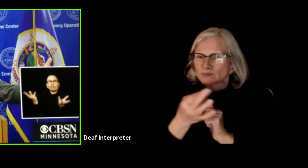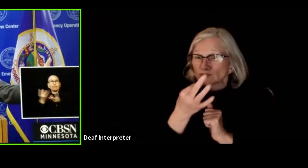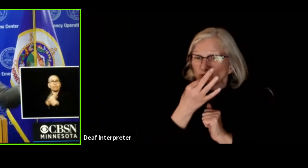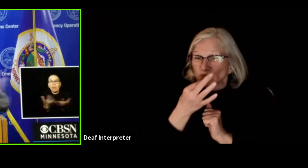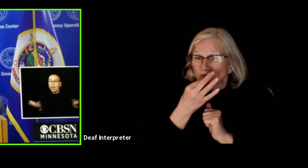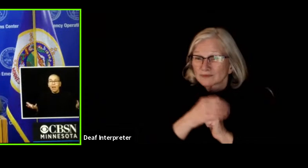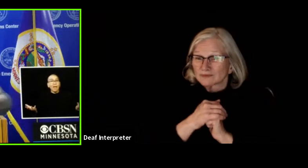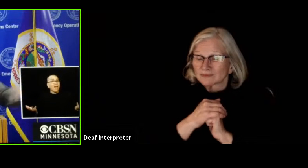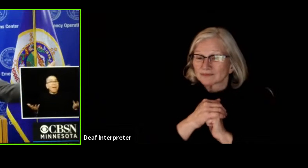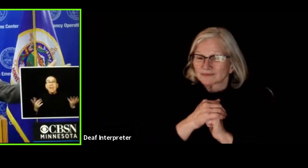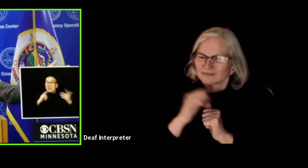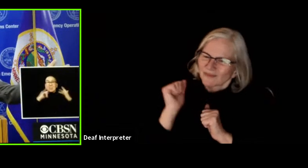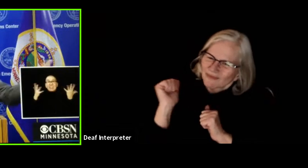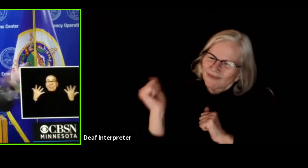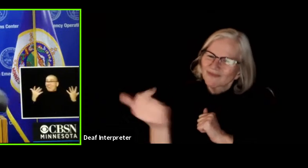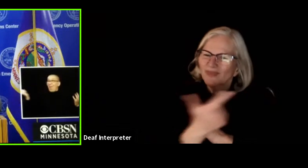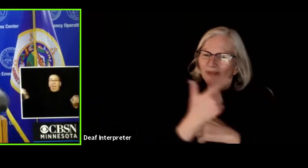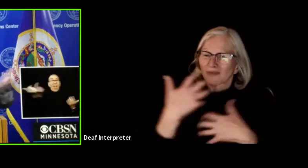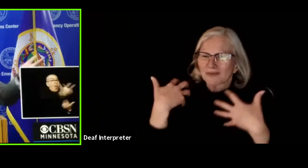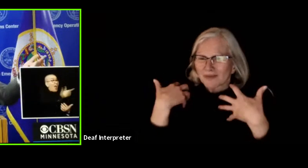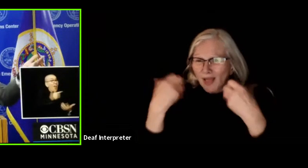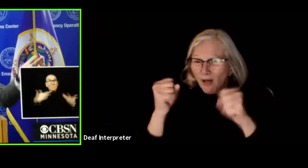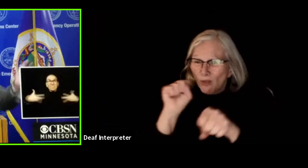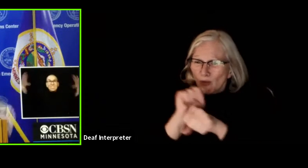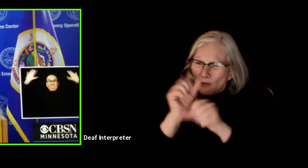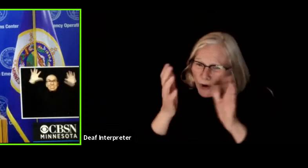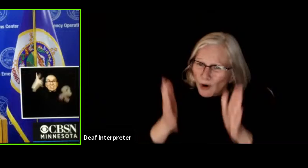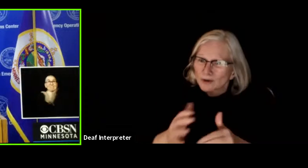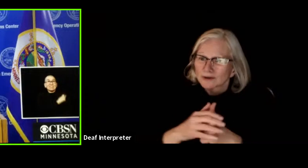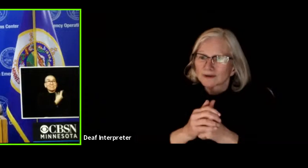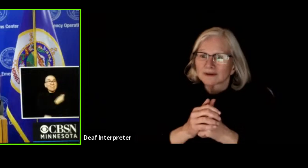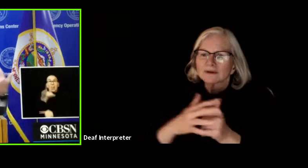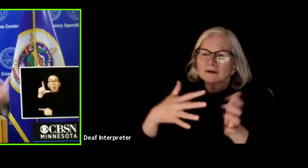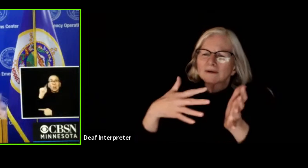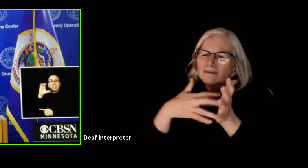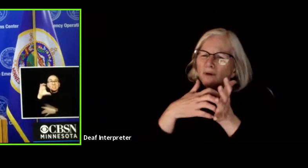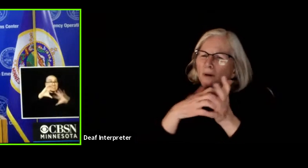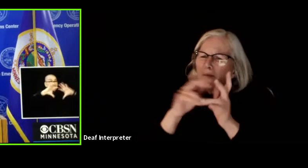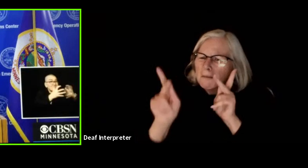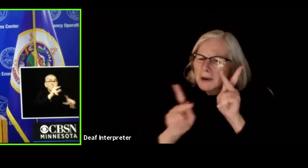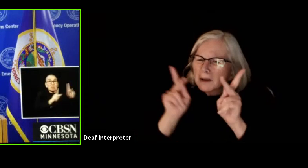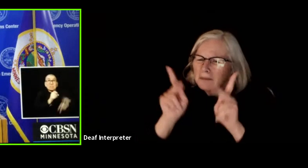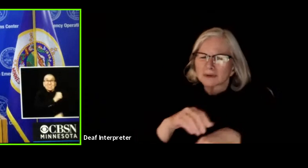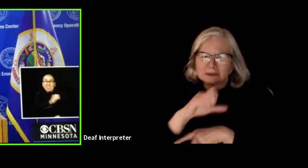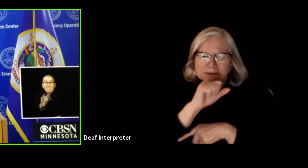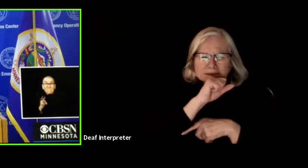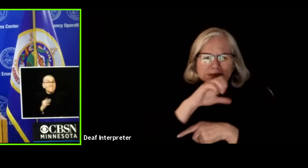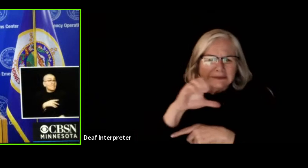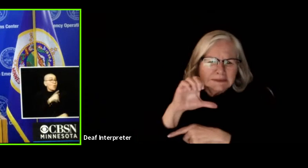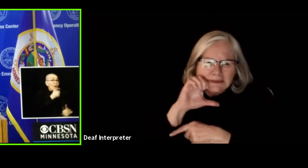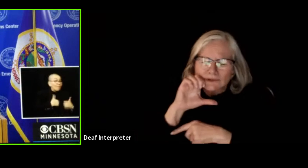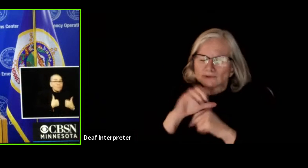WORKERS, OUR MOST VULNERABLE, OUR SENIORS ARE VACCINATED AND THEN WE'LL GET TO THE REST OF US THAT WILL HELP SLOW THE SPREAD OF THIS